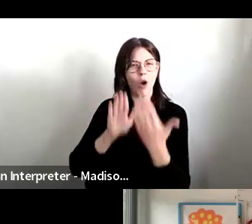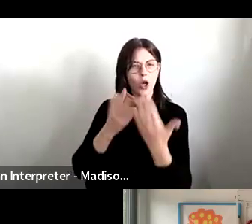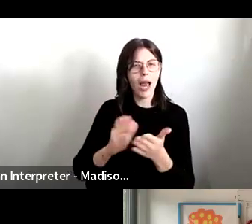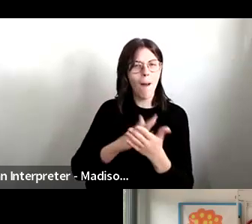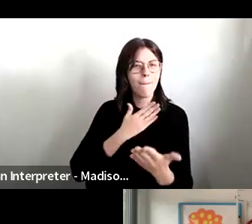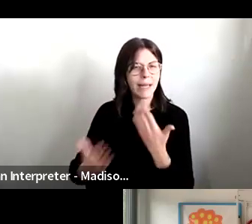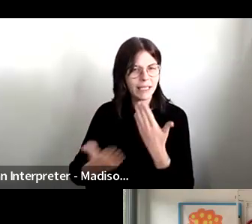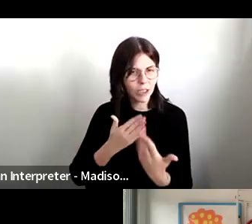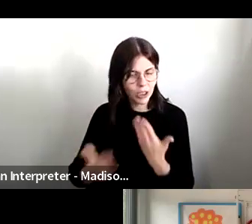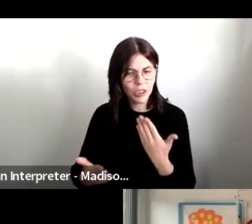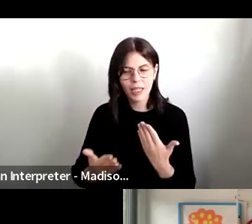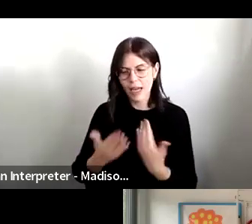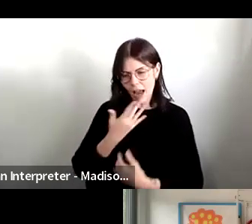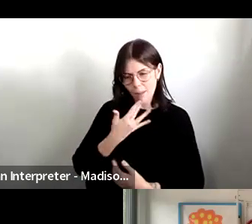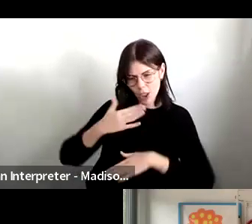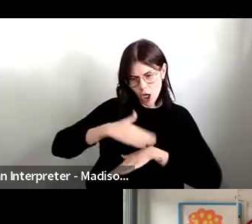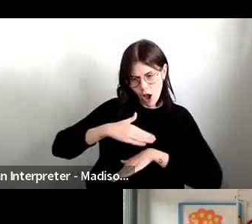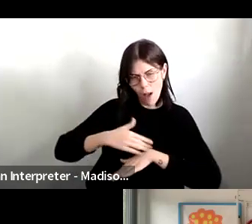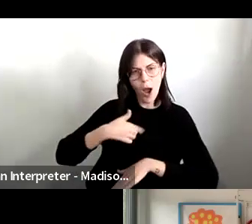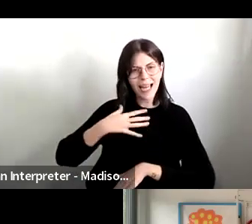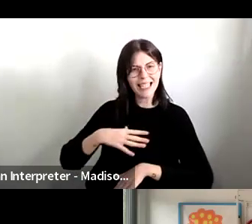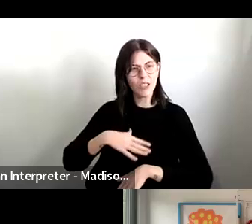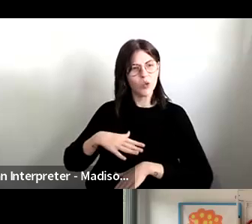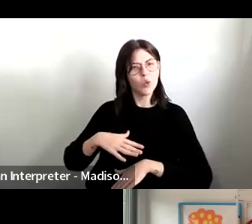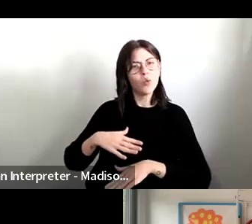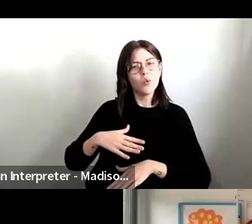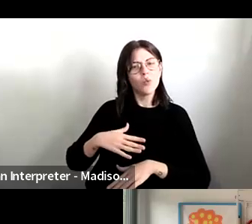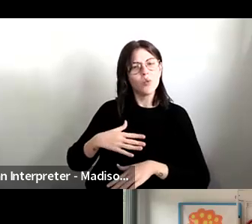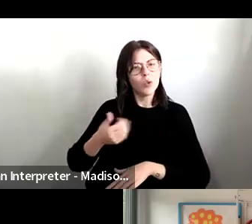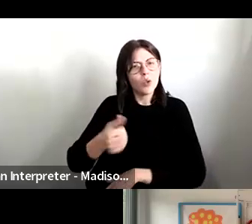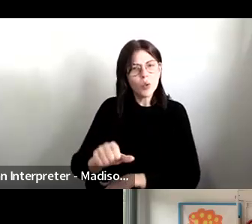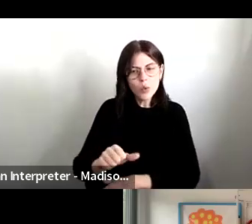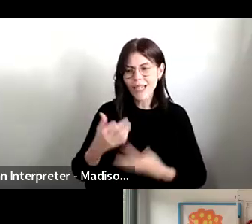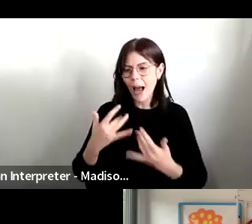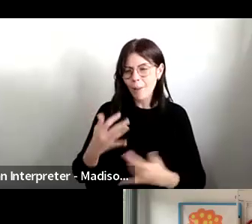time I'll probably need to decide or how many hours I will need to go into this.